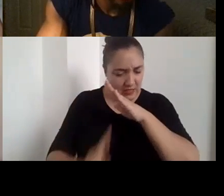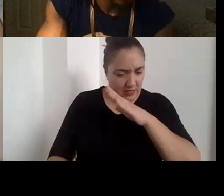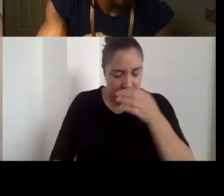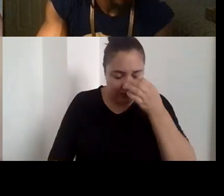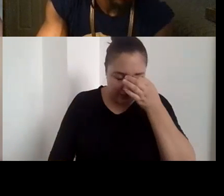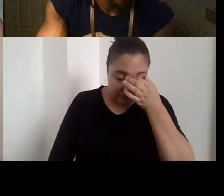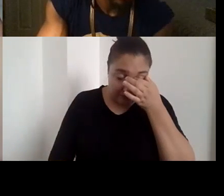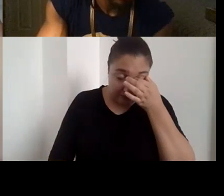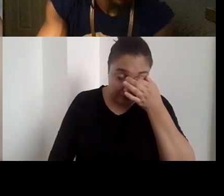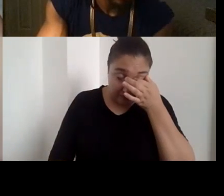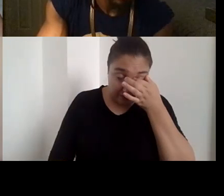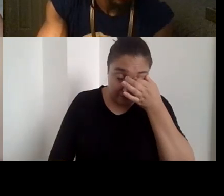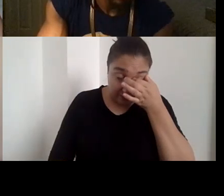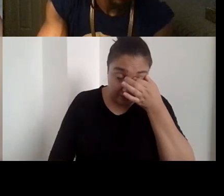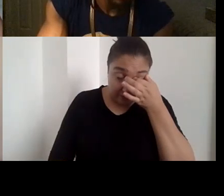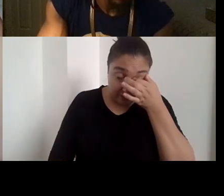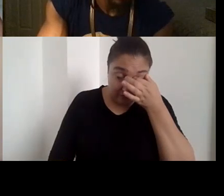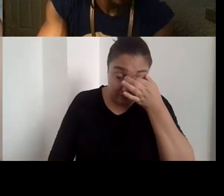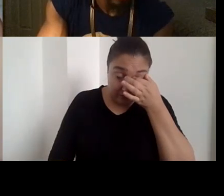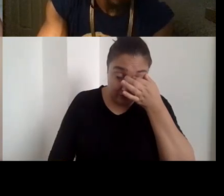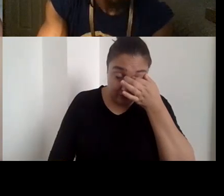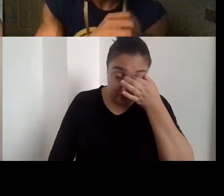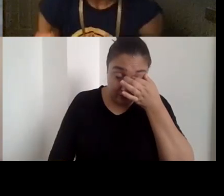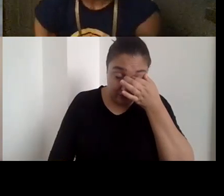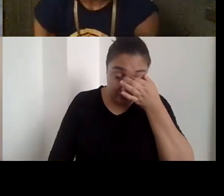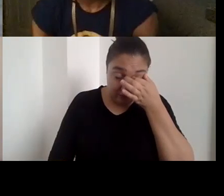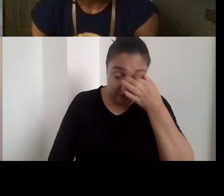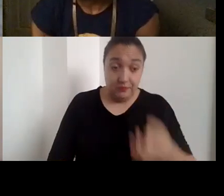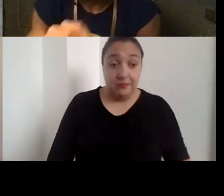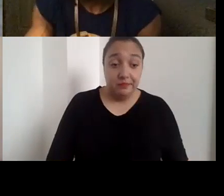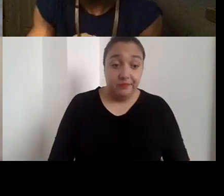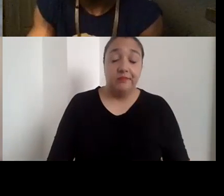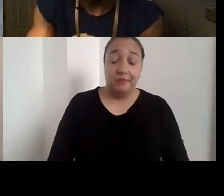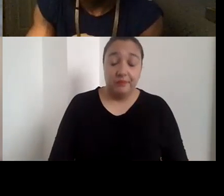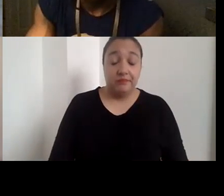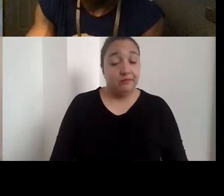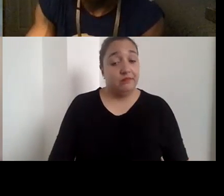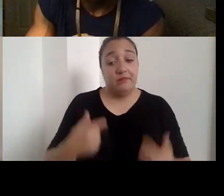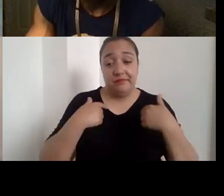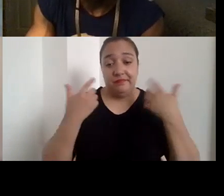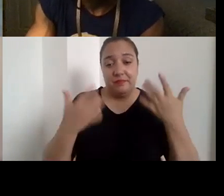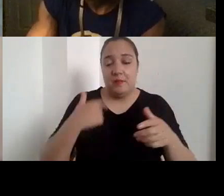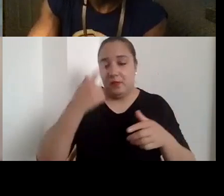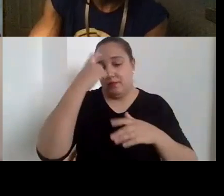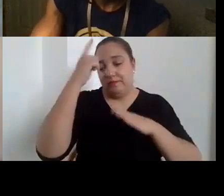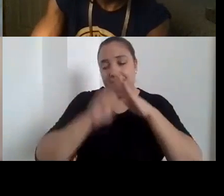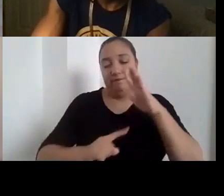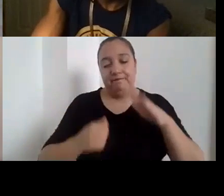Yeah, I'm going to stop there because I forget what I was going to say. That's cool.